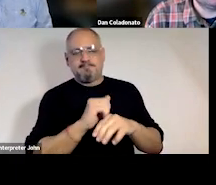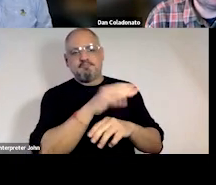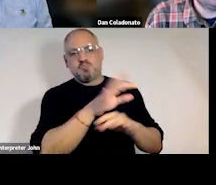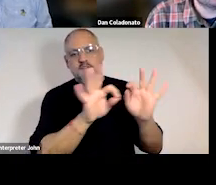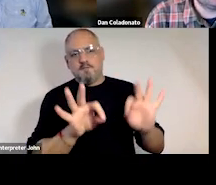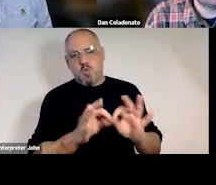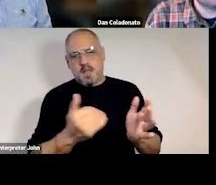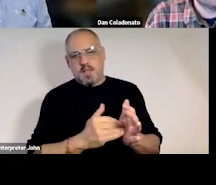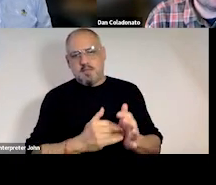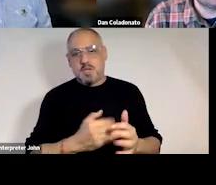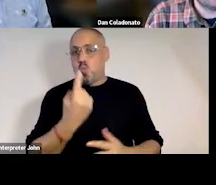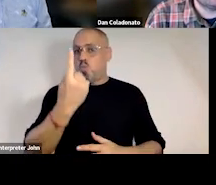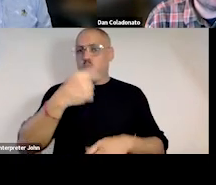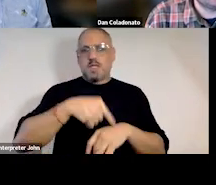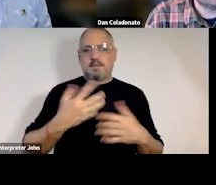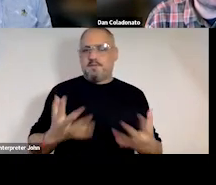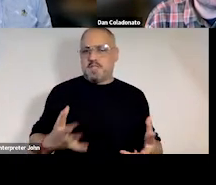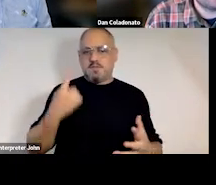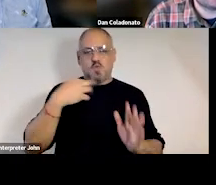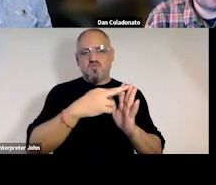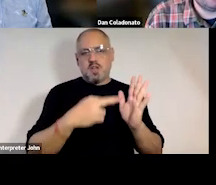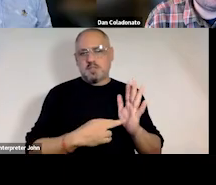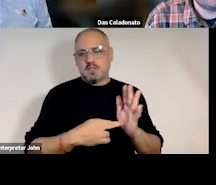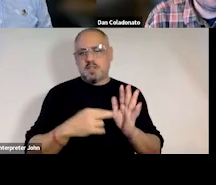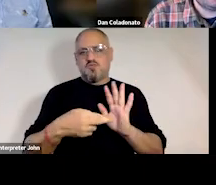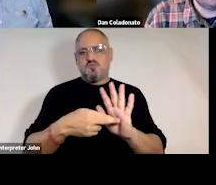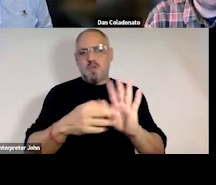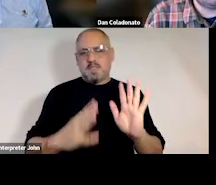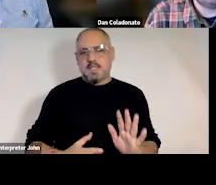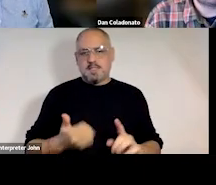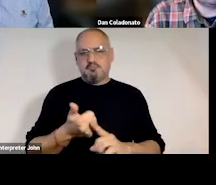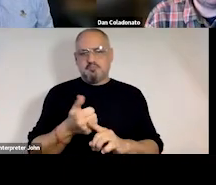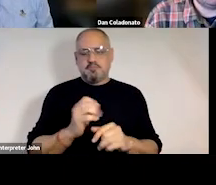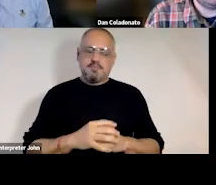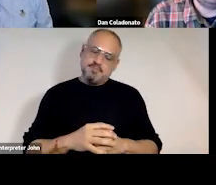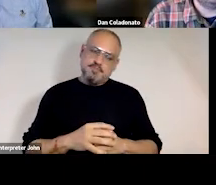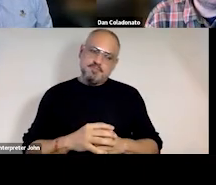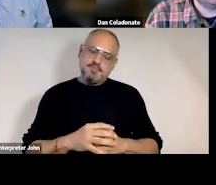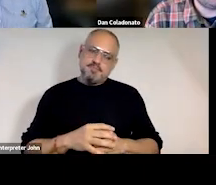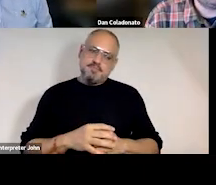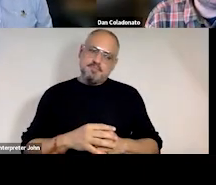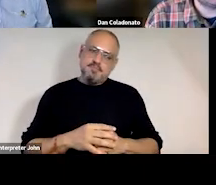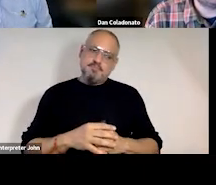but you only need to submit this form once to get registered as a representative. And what will happen is